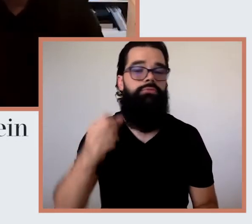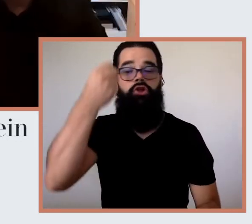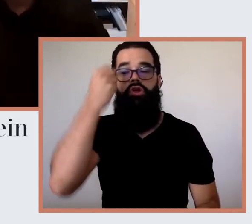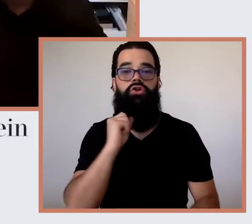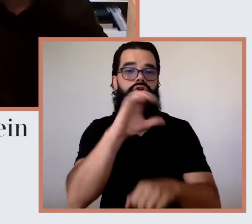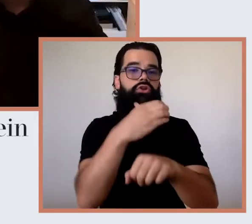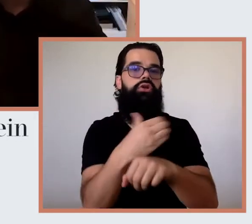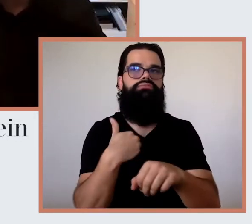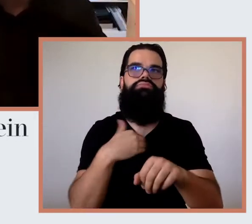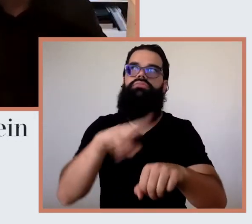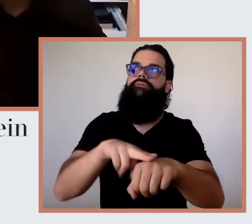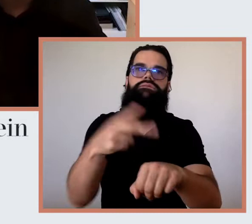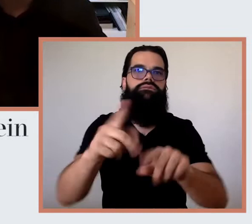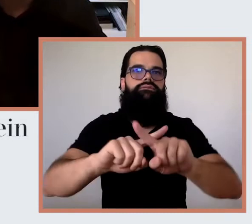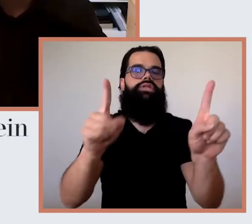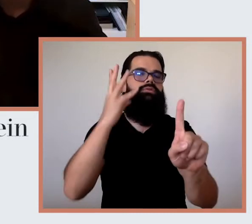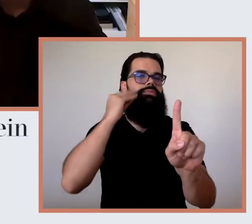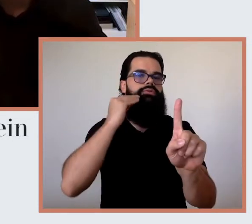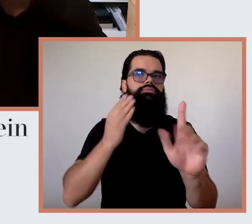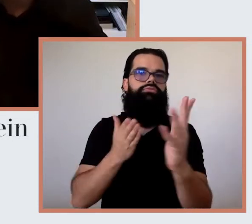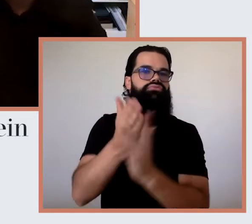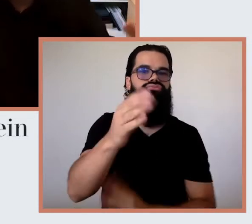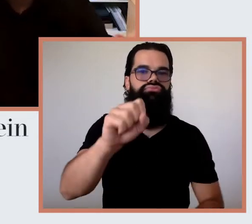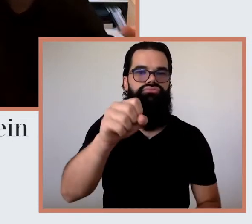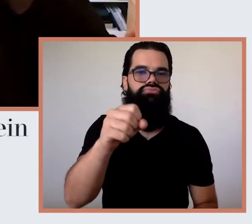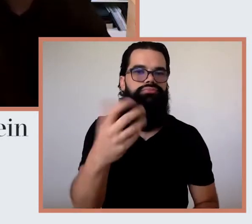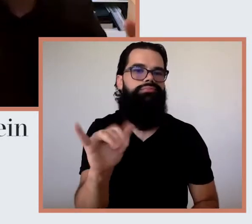Sarah and Carly, your experiences are very, very different, even just individually,